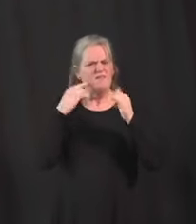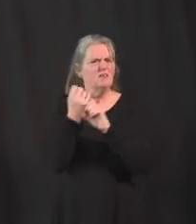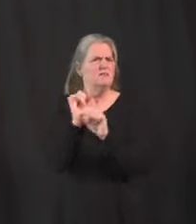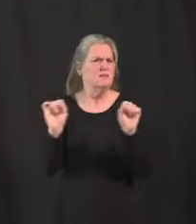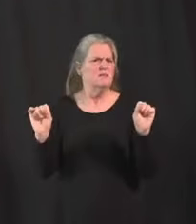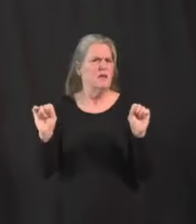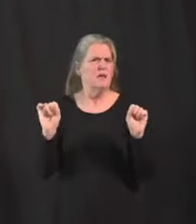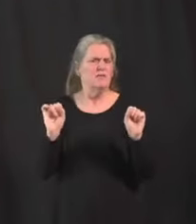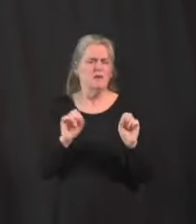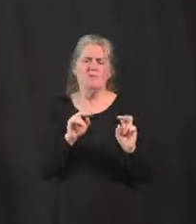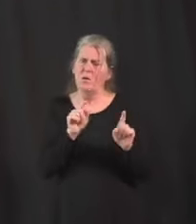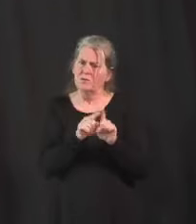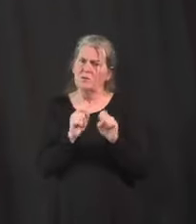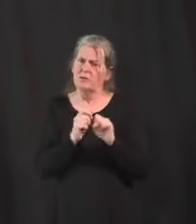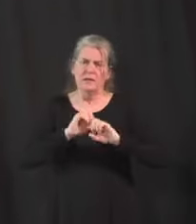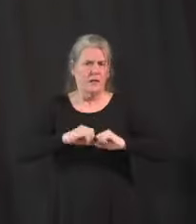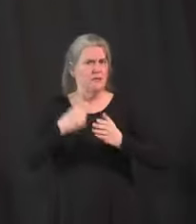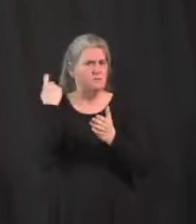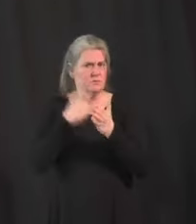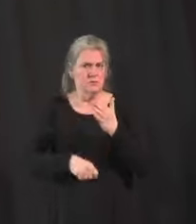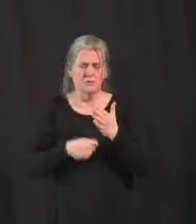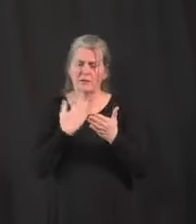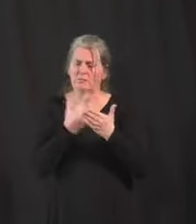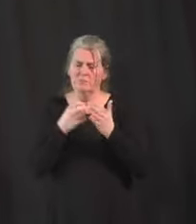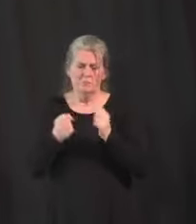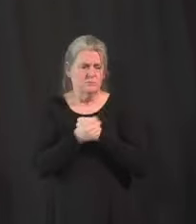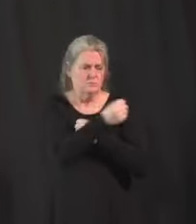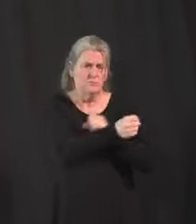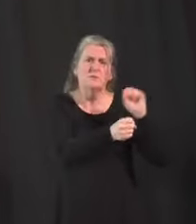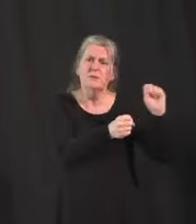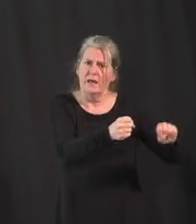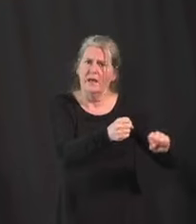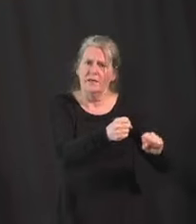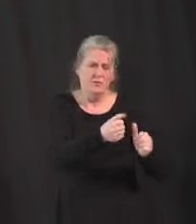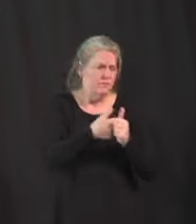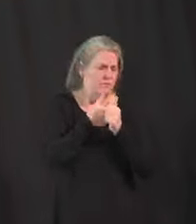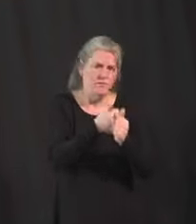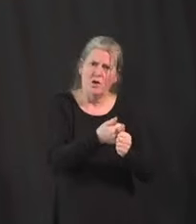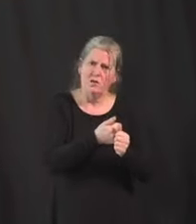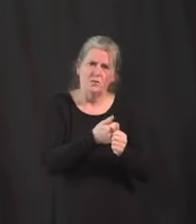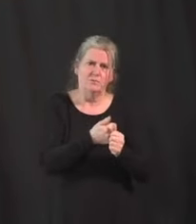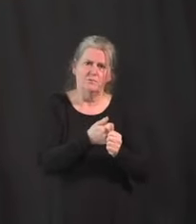THAT WITH FINES AND WITH EVEN JAIL SENTENCES IS NECESSARY BUT